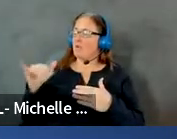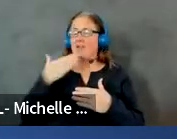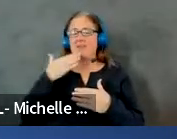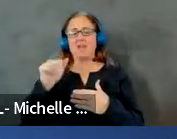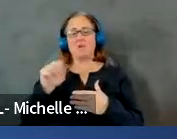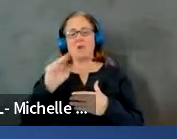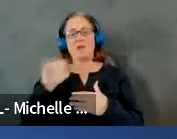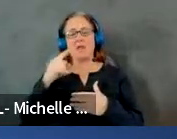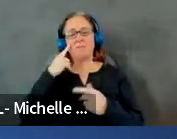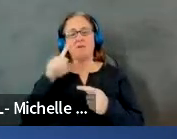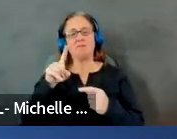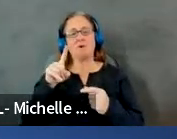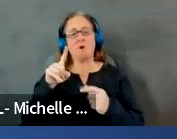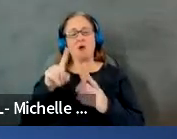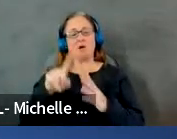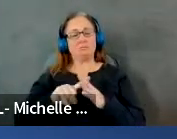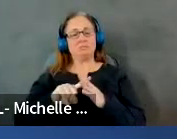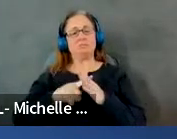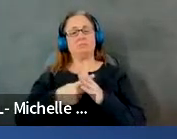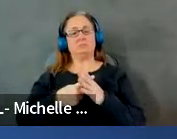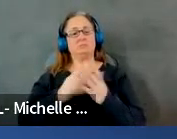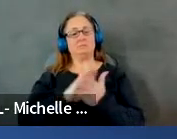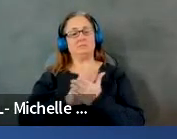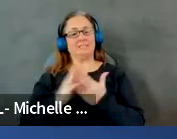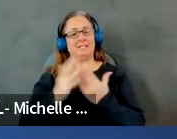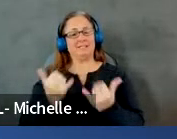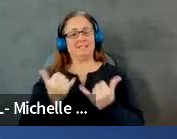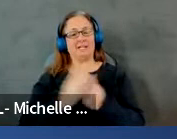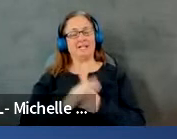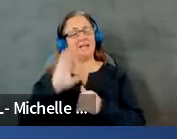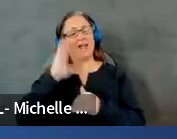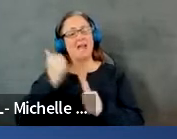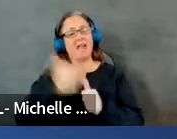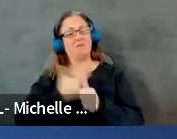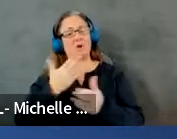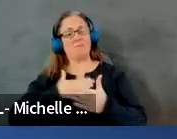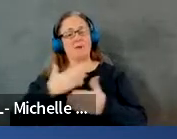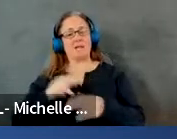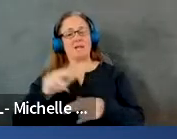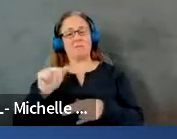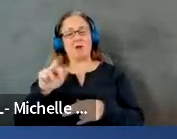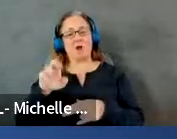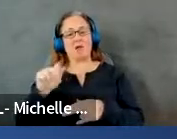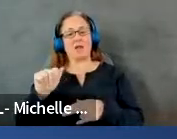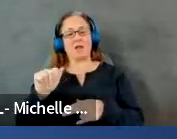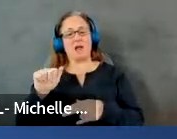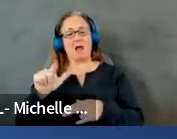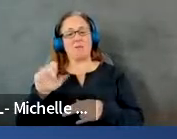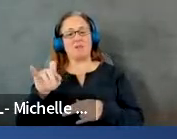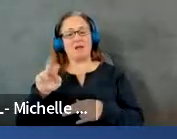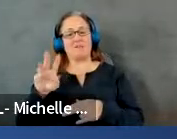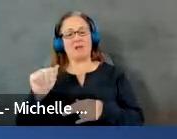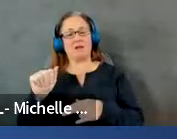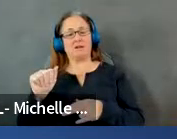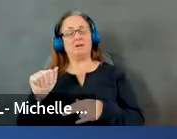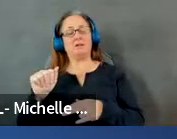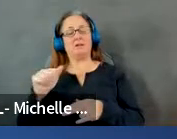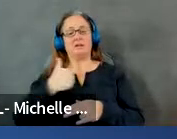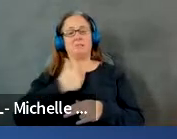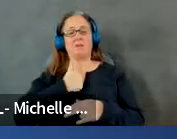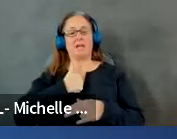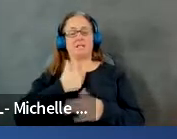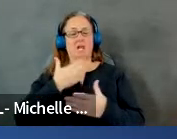for kicking us off so well today. Hi, everyone. I'm Arianna. As a quick visual description,